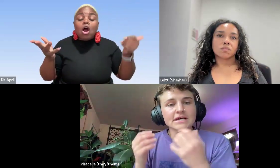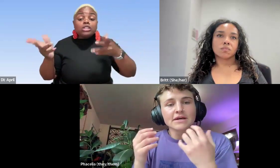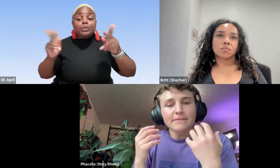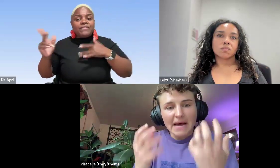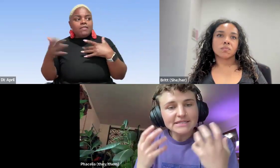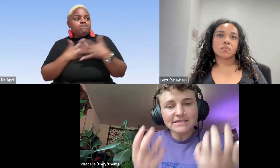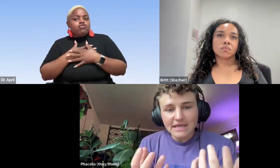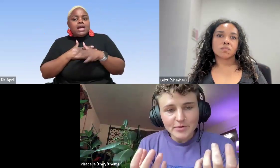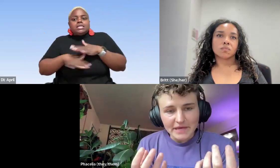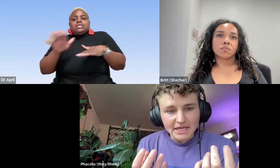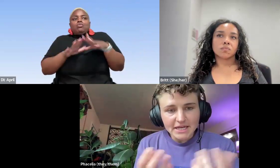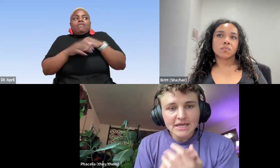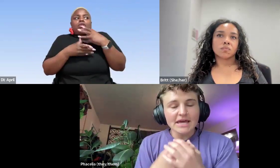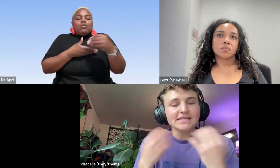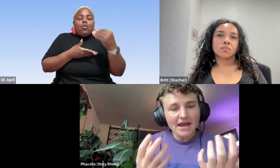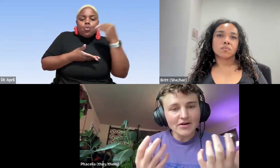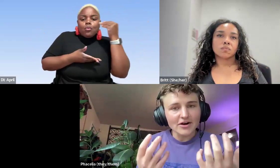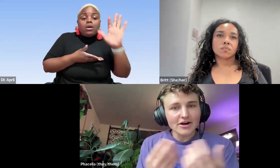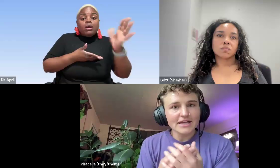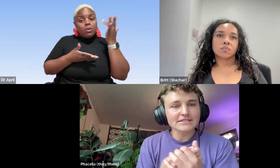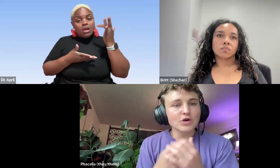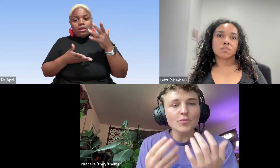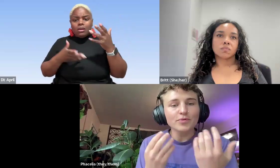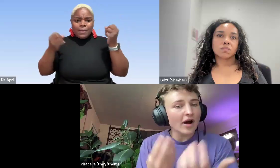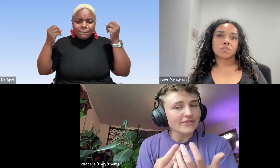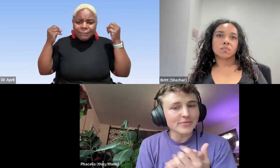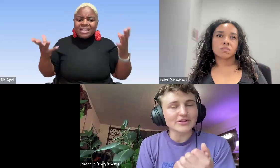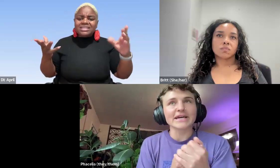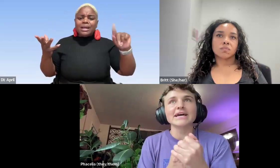because mass disablement and terror is so profitable.